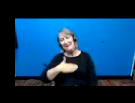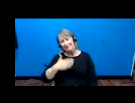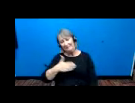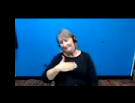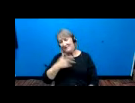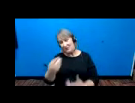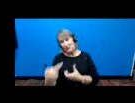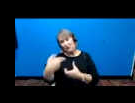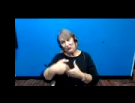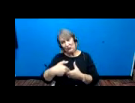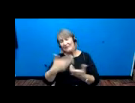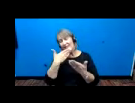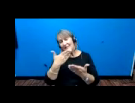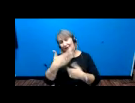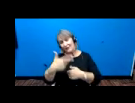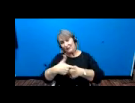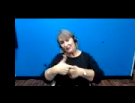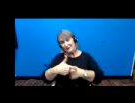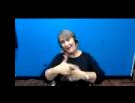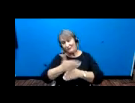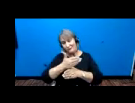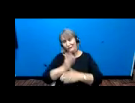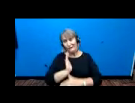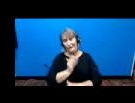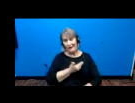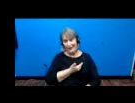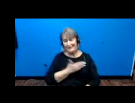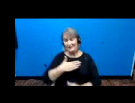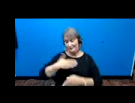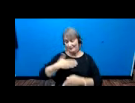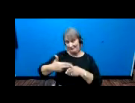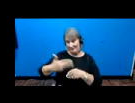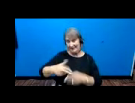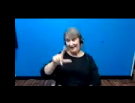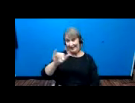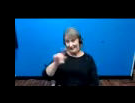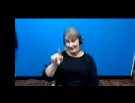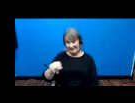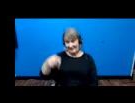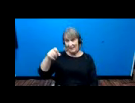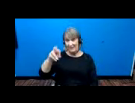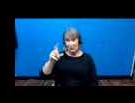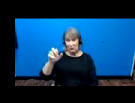We are really excited about this one. As Carolyn said, my name is Liz Persaud. I am one of the co-principal investigators